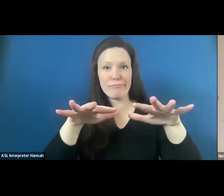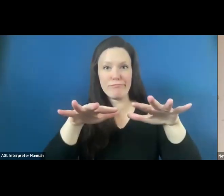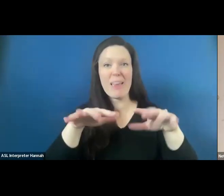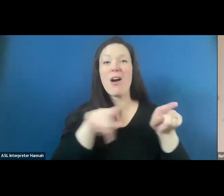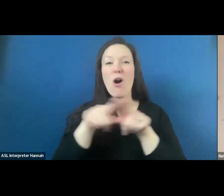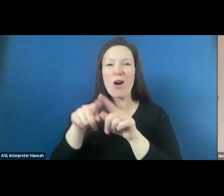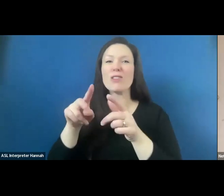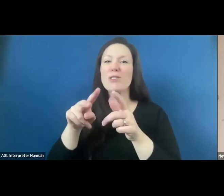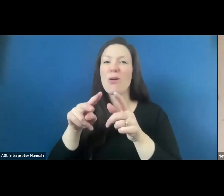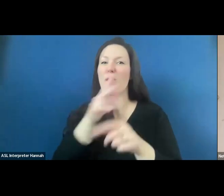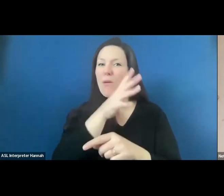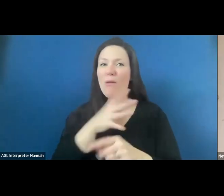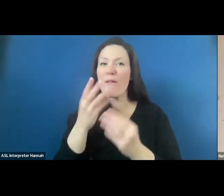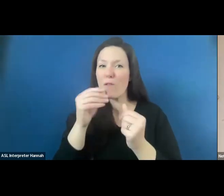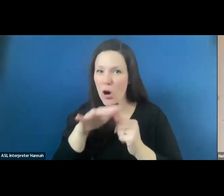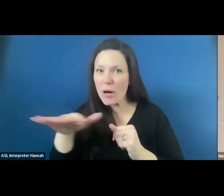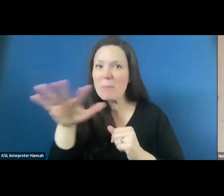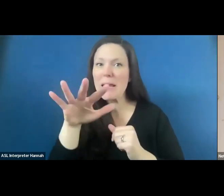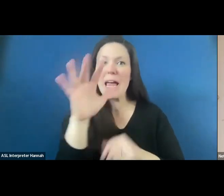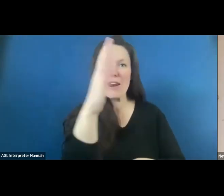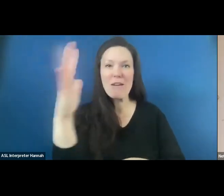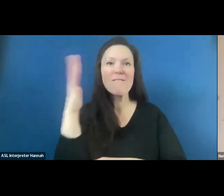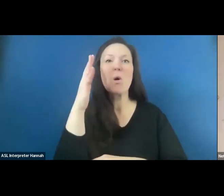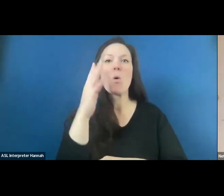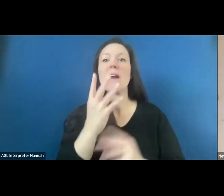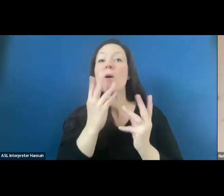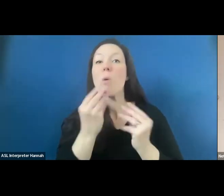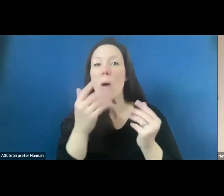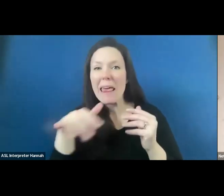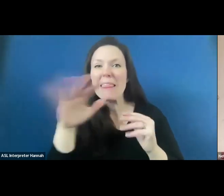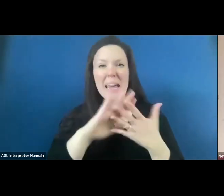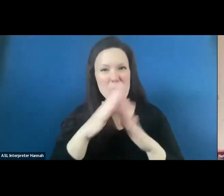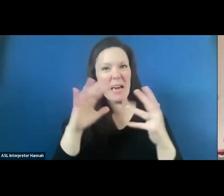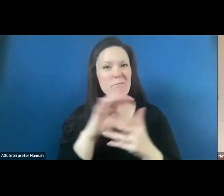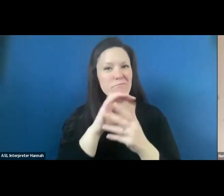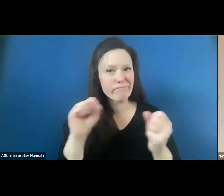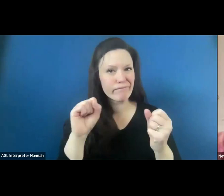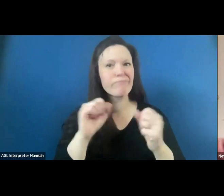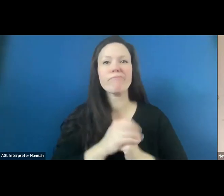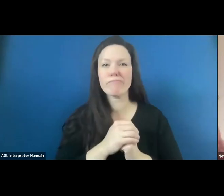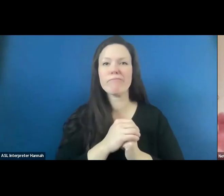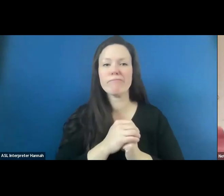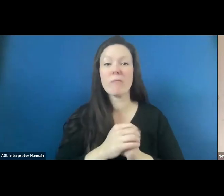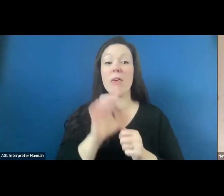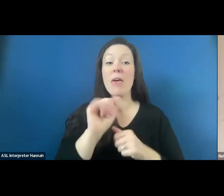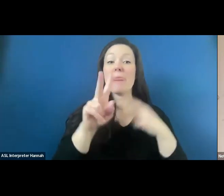and of forests and of wetlands. And that kind of destruction, of course, reduces